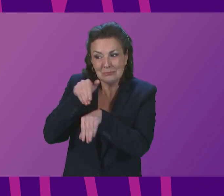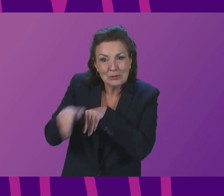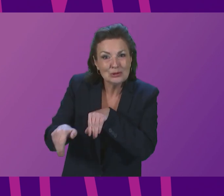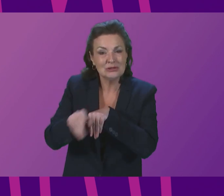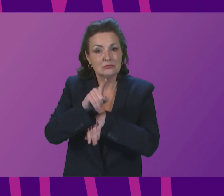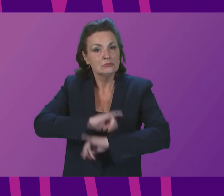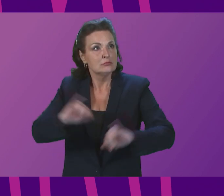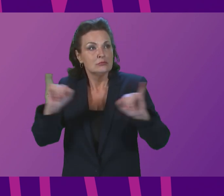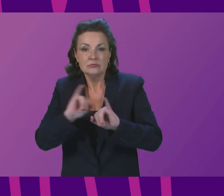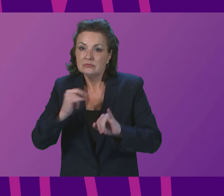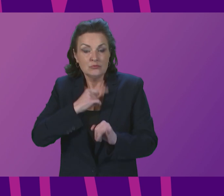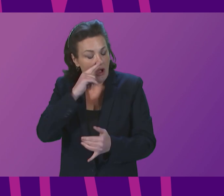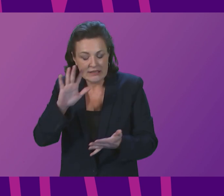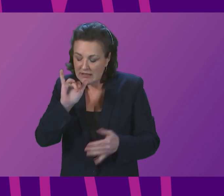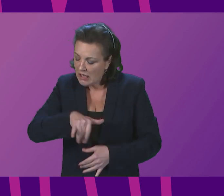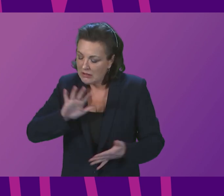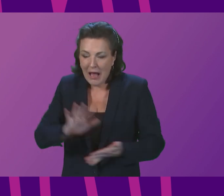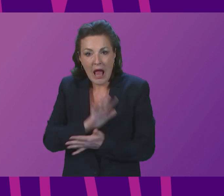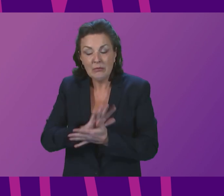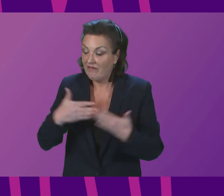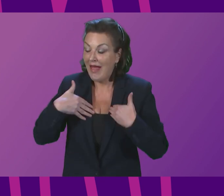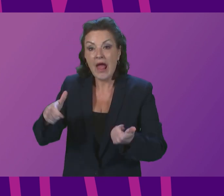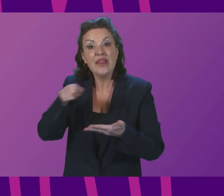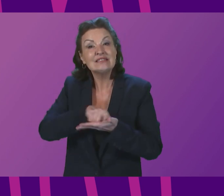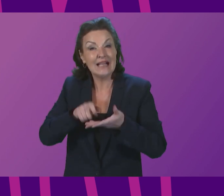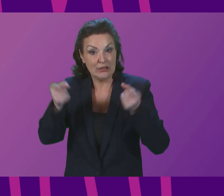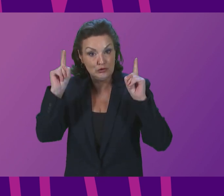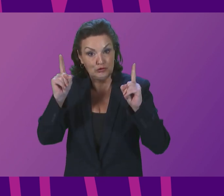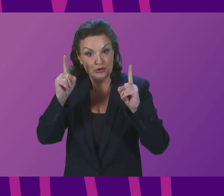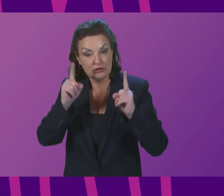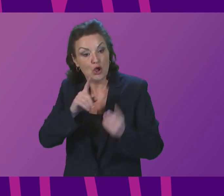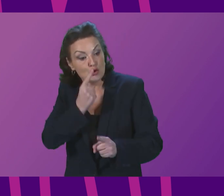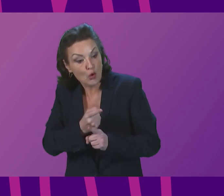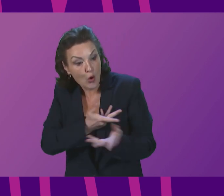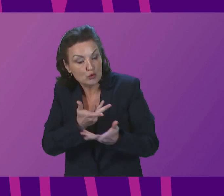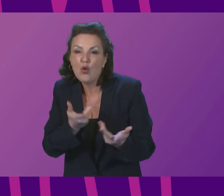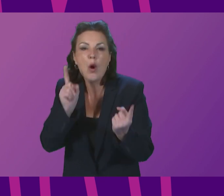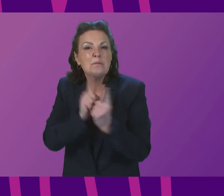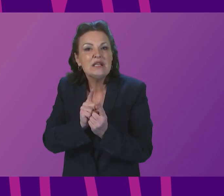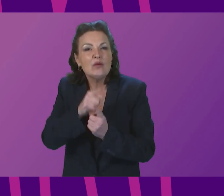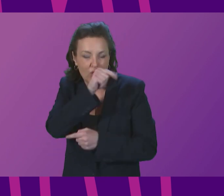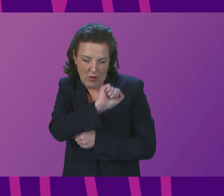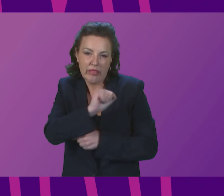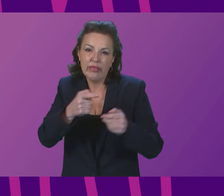I am happy to have the Cabinet Secretary for Health and Social Care meet or talk to Hourglass, to see what the Scottish Government can do to support it.